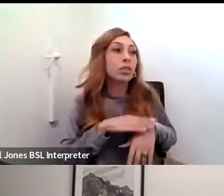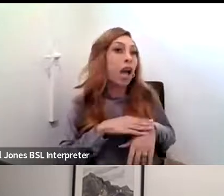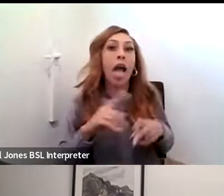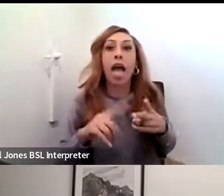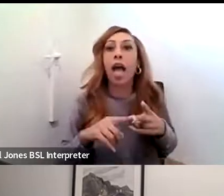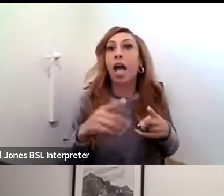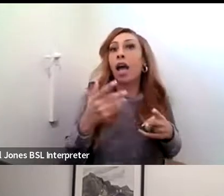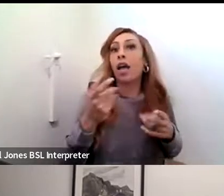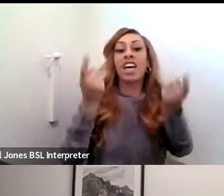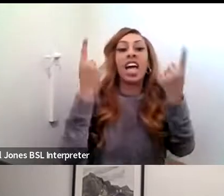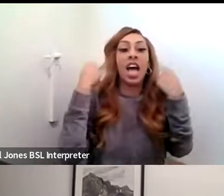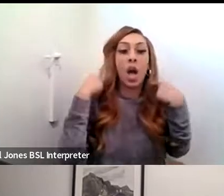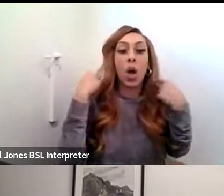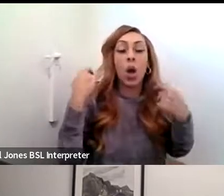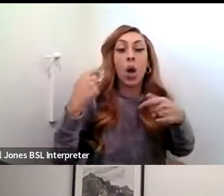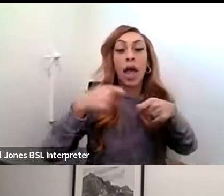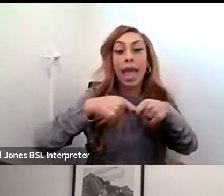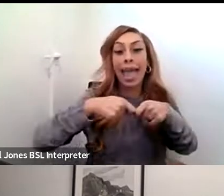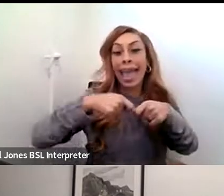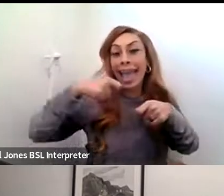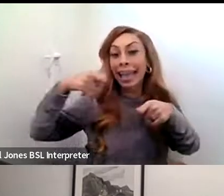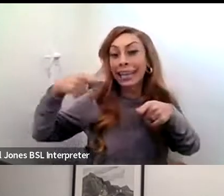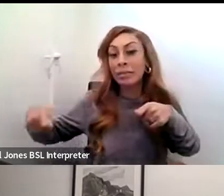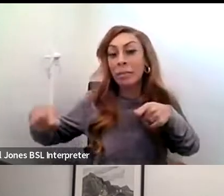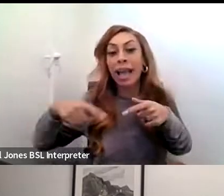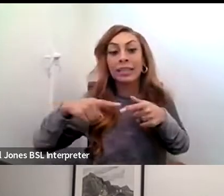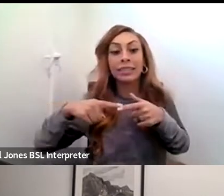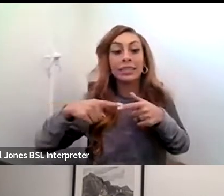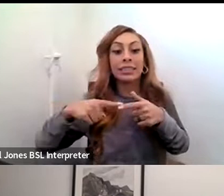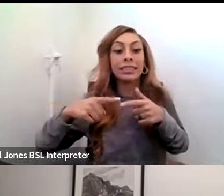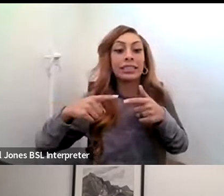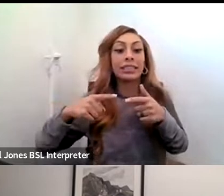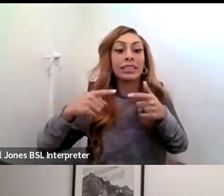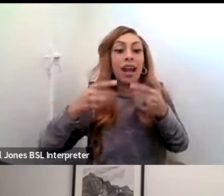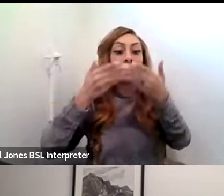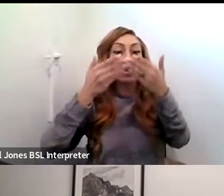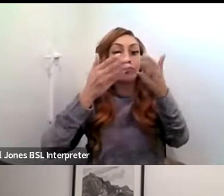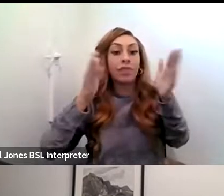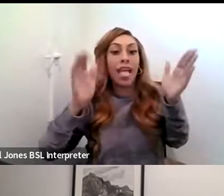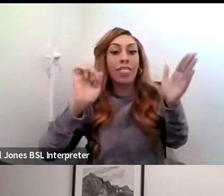to expand the breadth of their perspective beyond that.